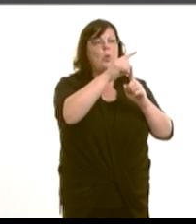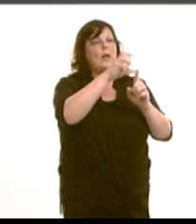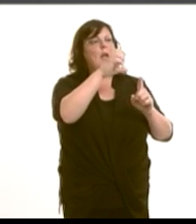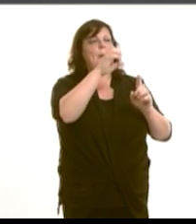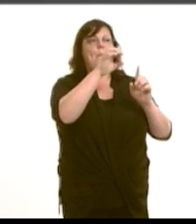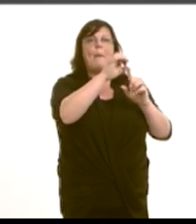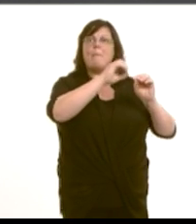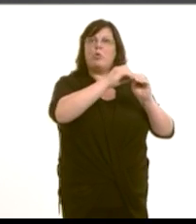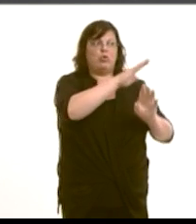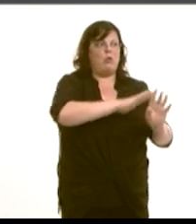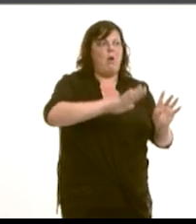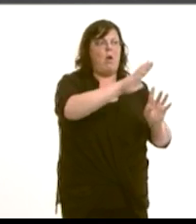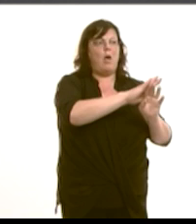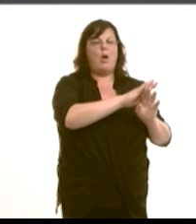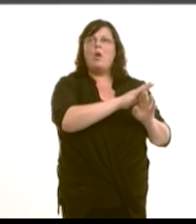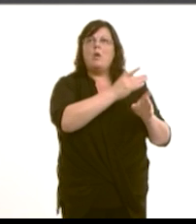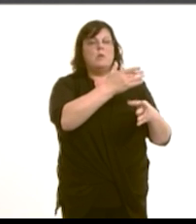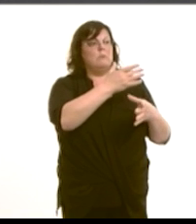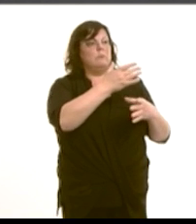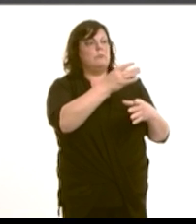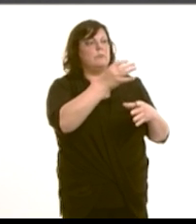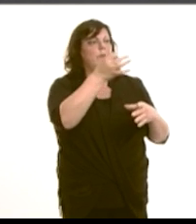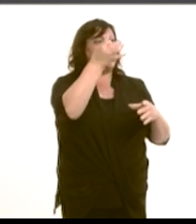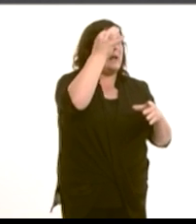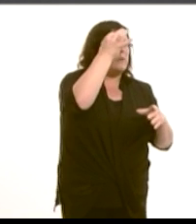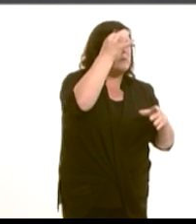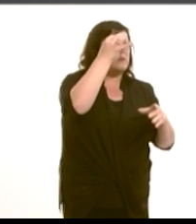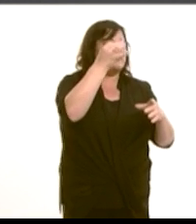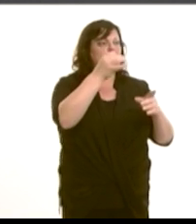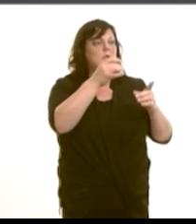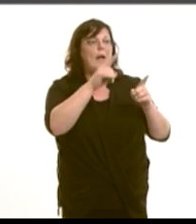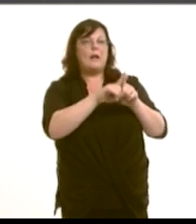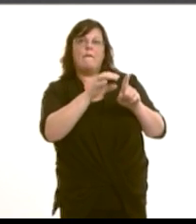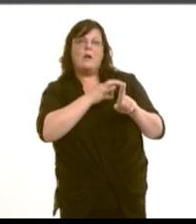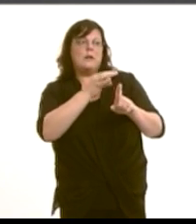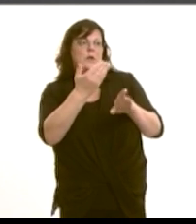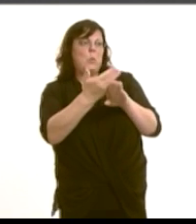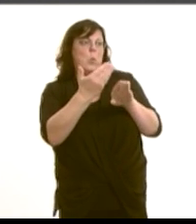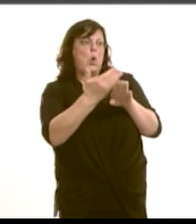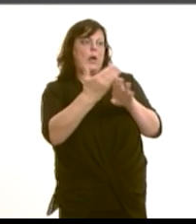are working with Pembrokeshire County Council to keep libraries open as a community-managed